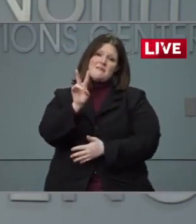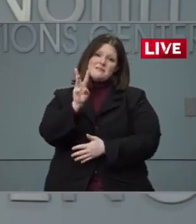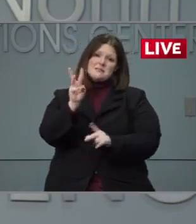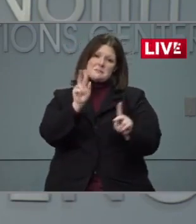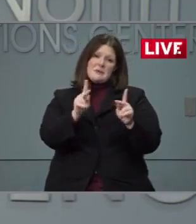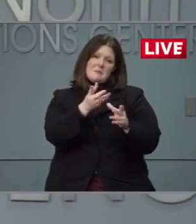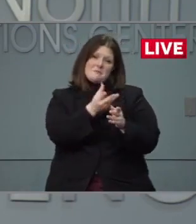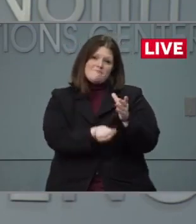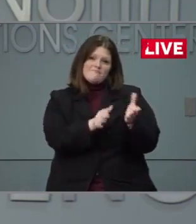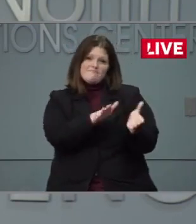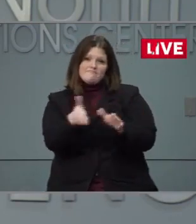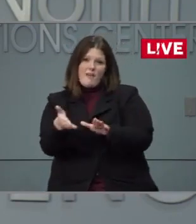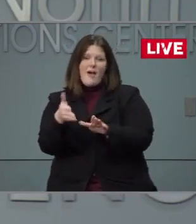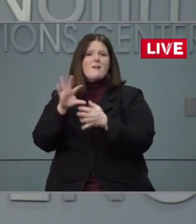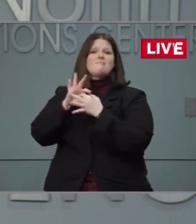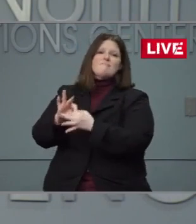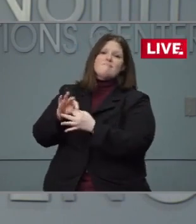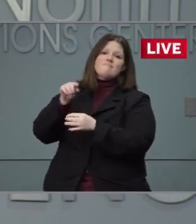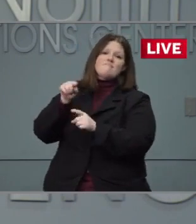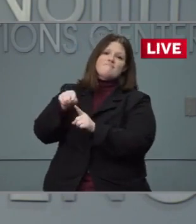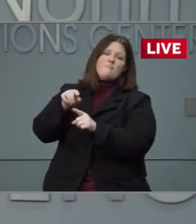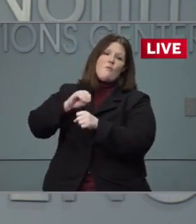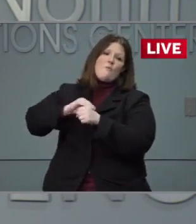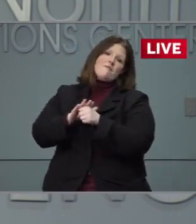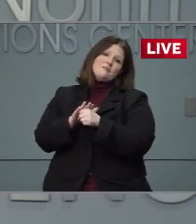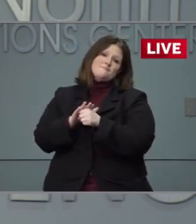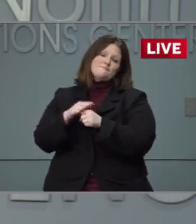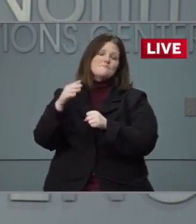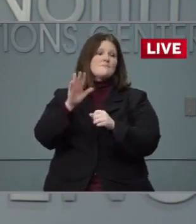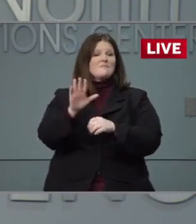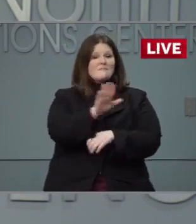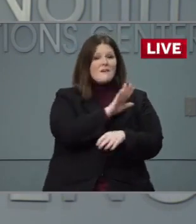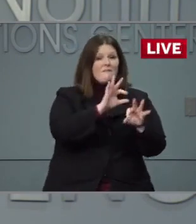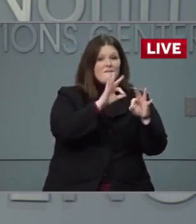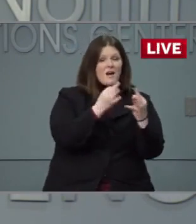WE HAVE CROSSED THE 7,000 MARK.